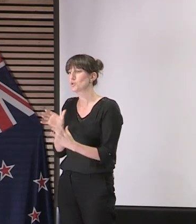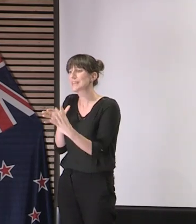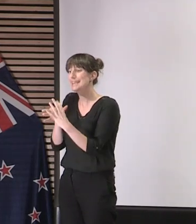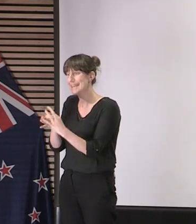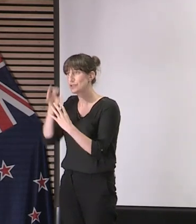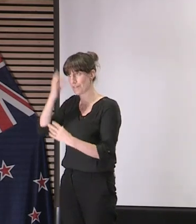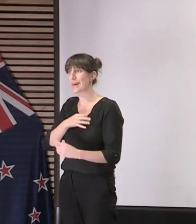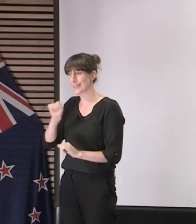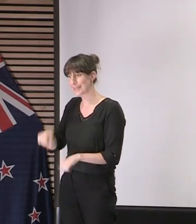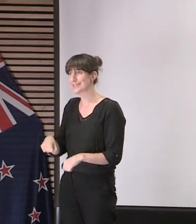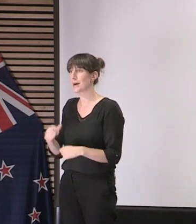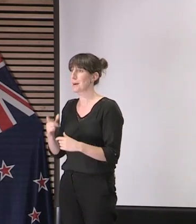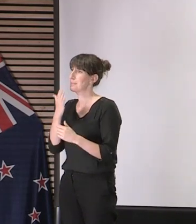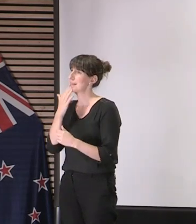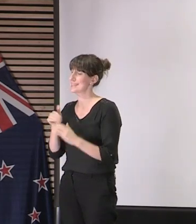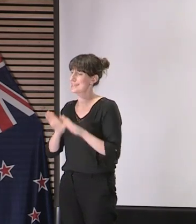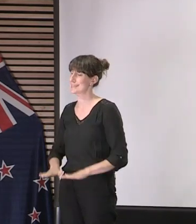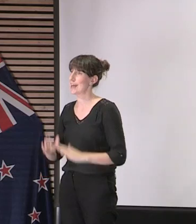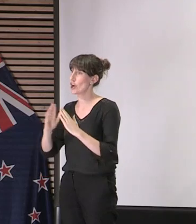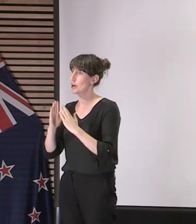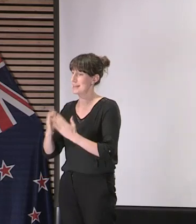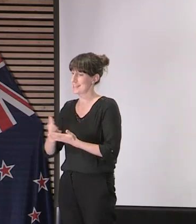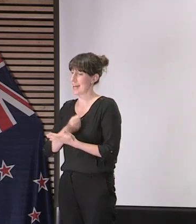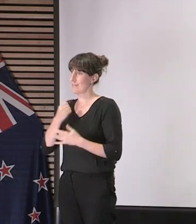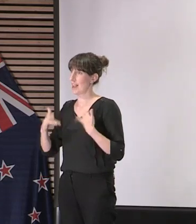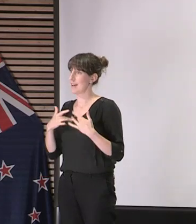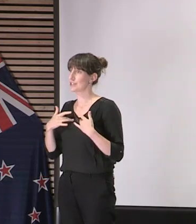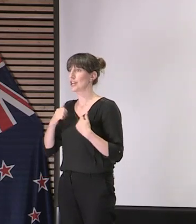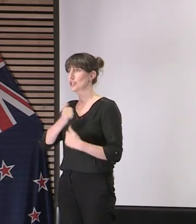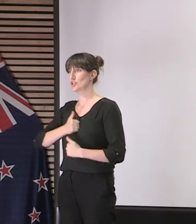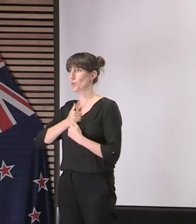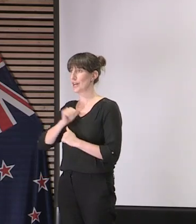get more details of how you can connect and worship over